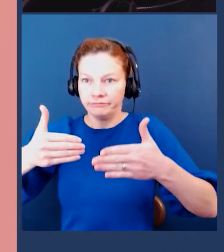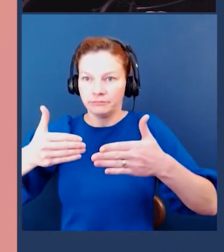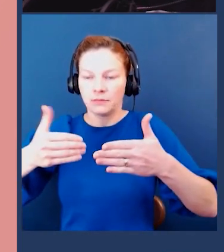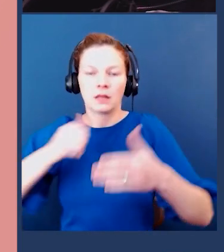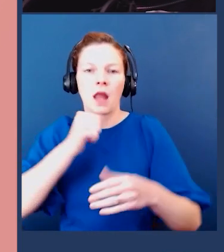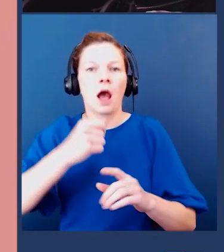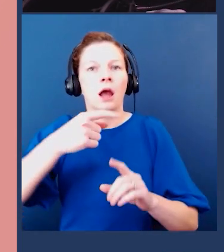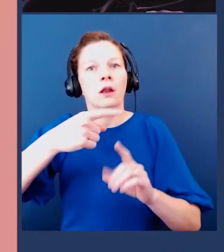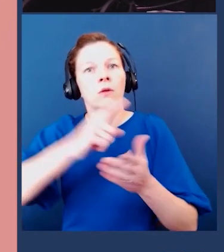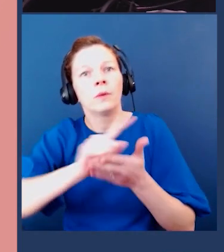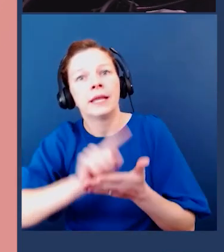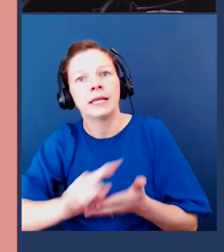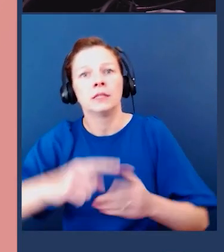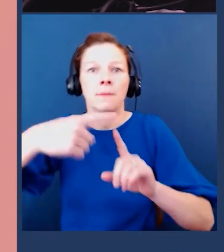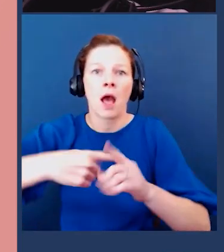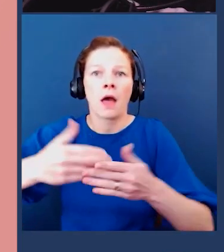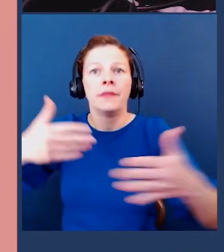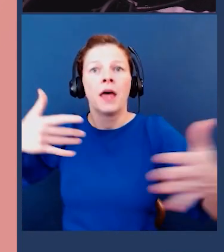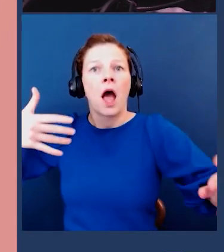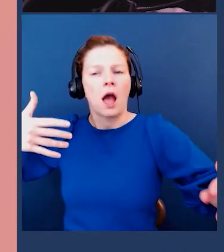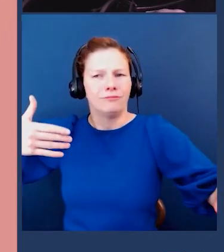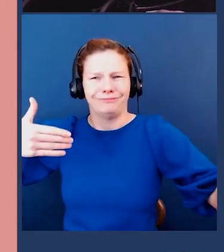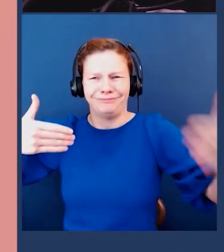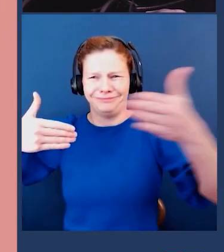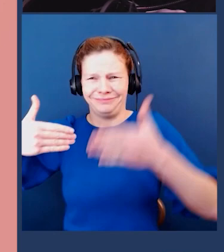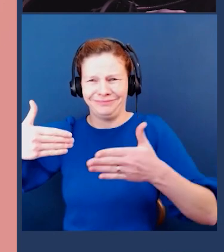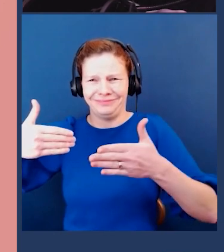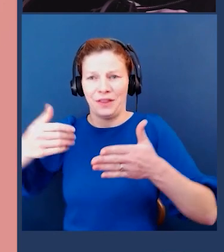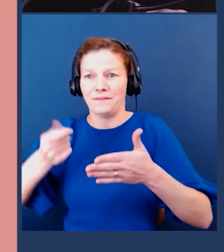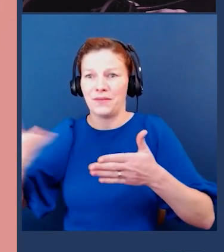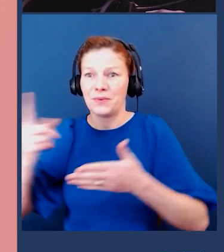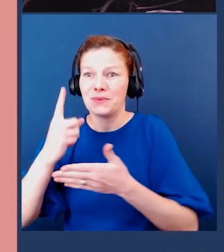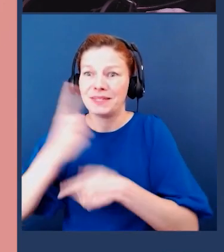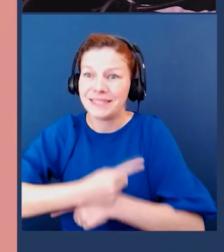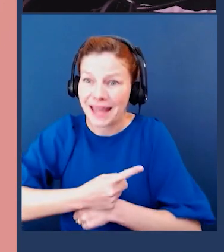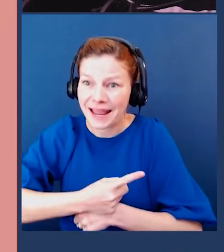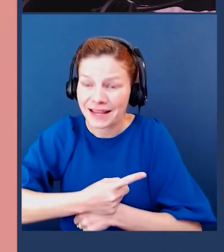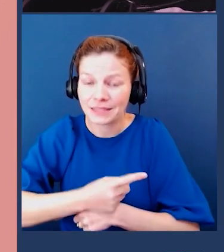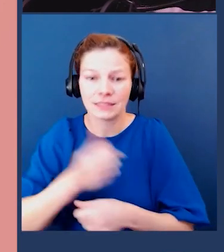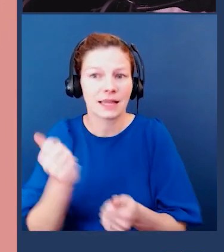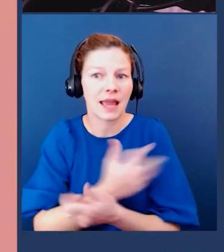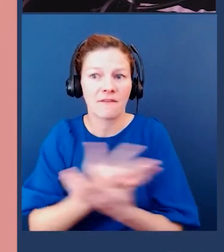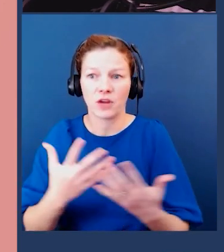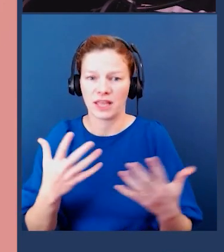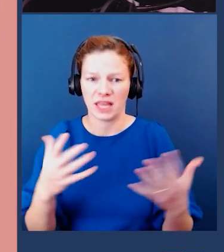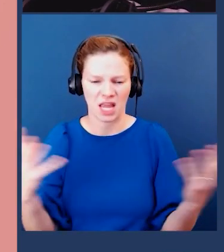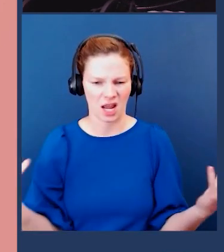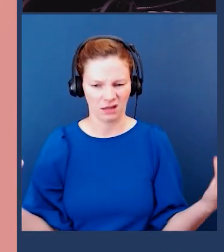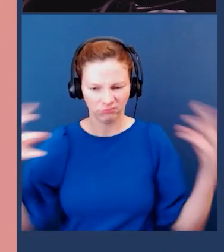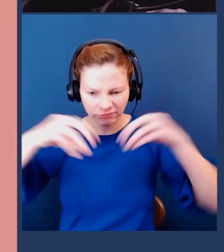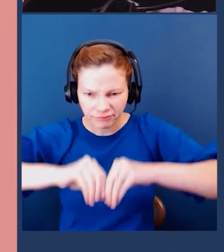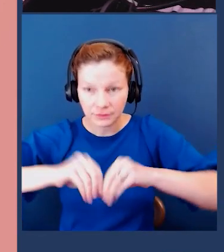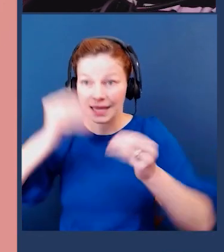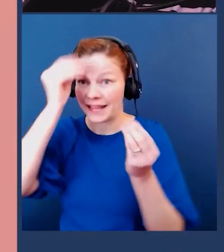and you have all of that pipe completely natively integrated, you know, and pushing information through Unreal, PlayFab